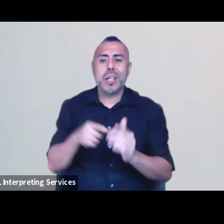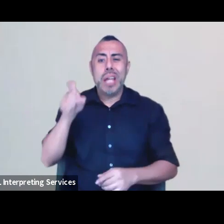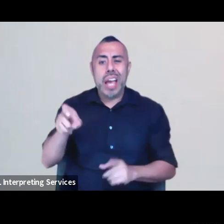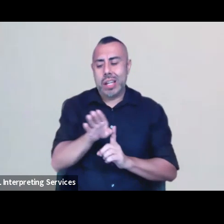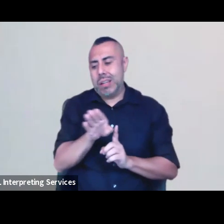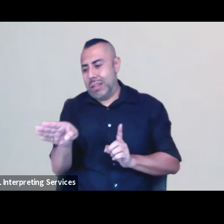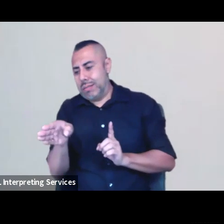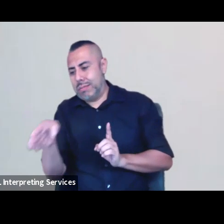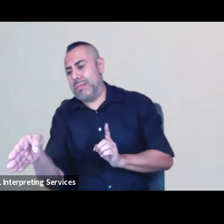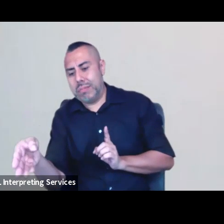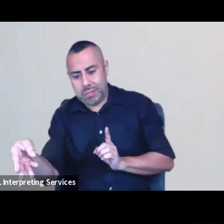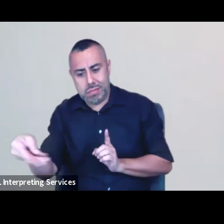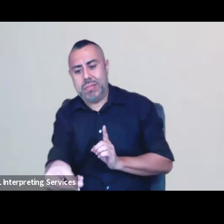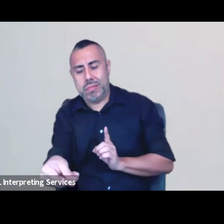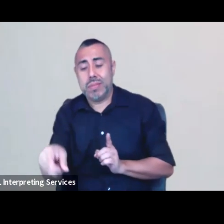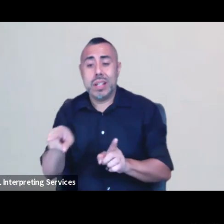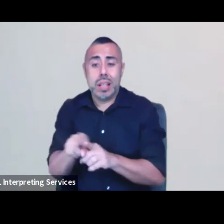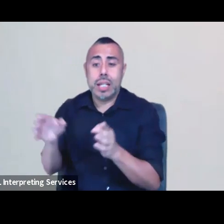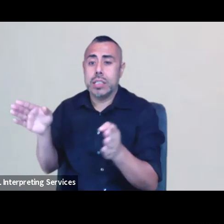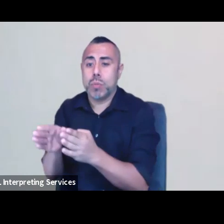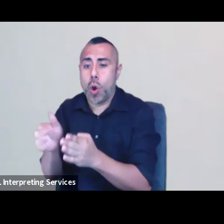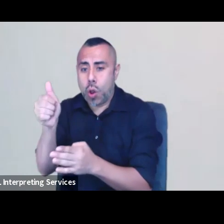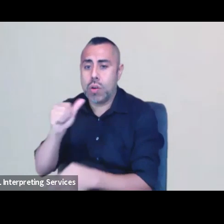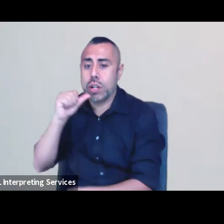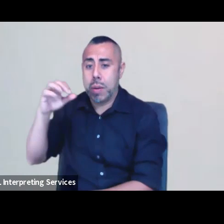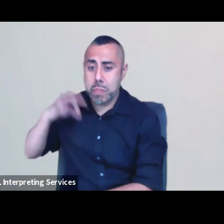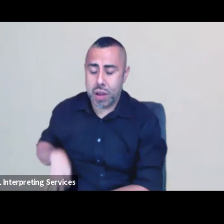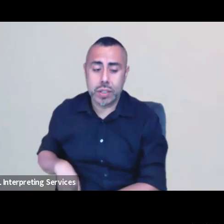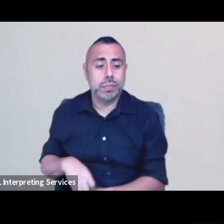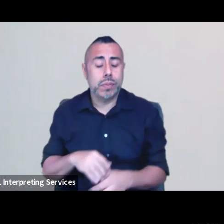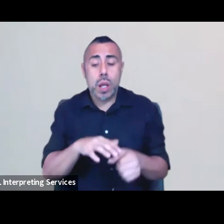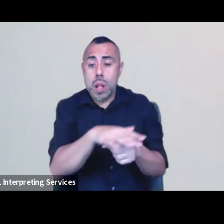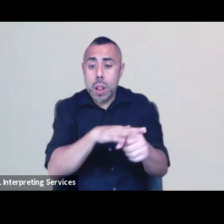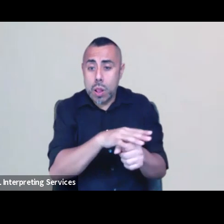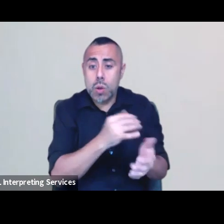local arts councils, re-granters, service organizations.